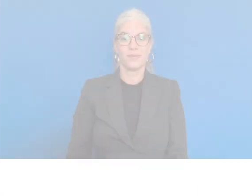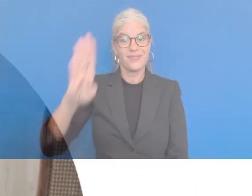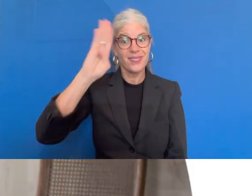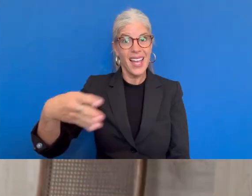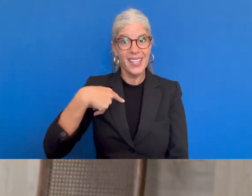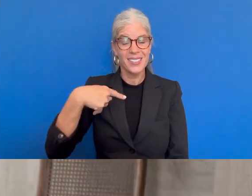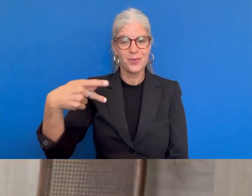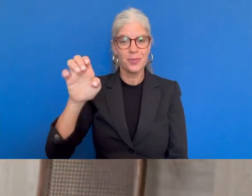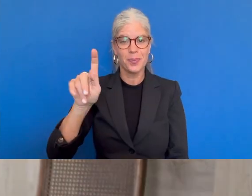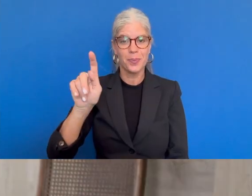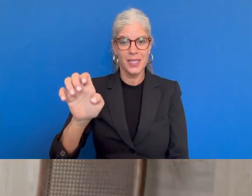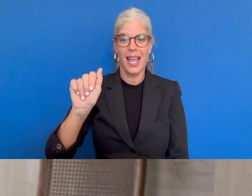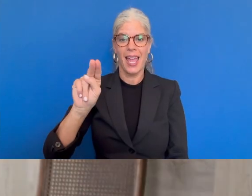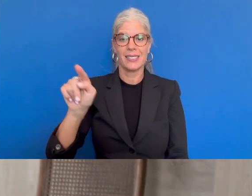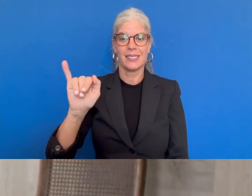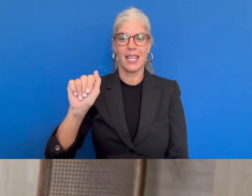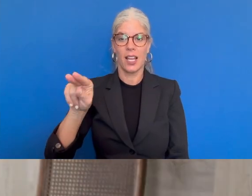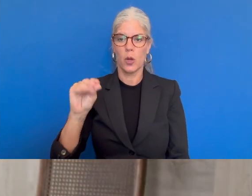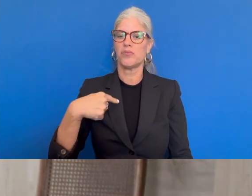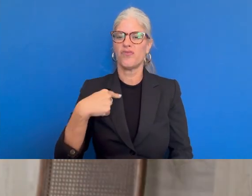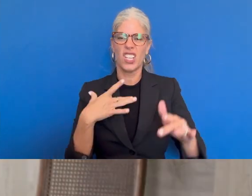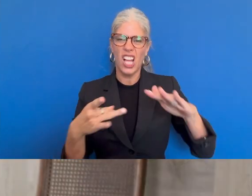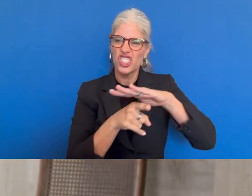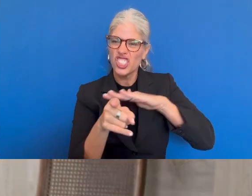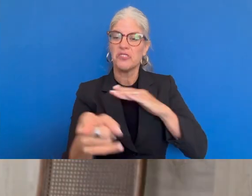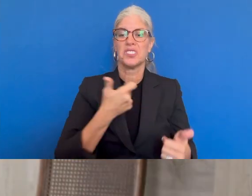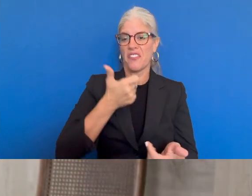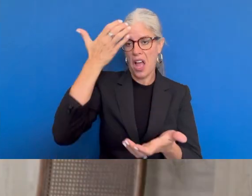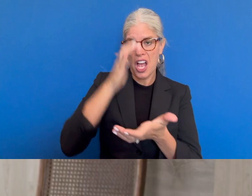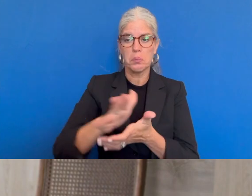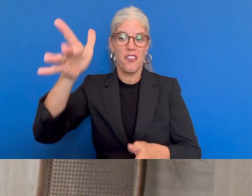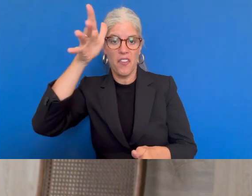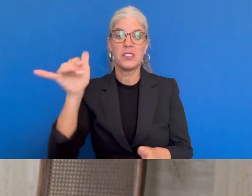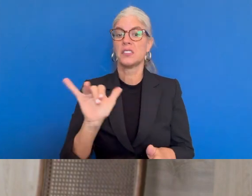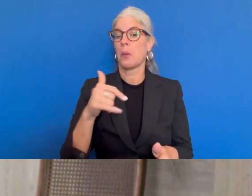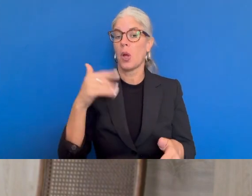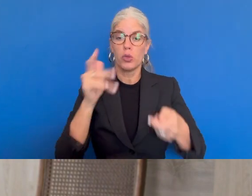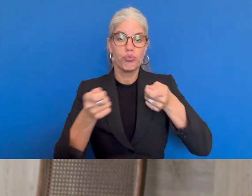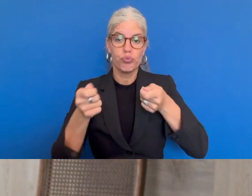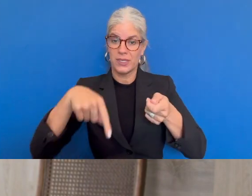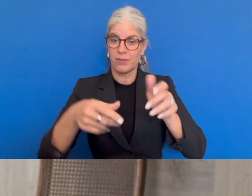Hi, my name is Pete Anziano. I'm an adventure seeking husband, father, and will also be your guide on this series.